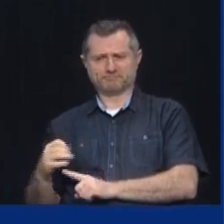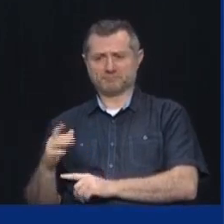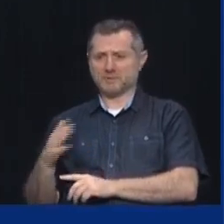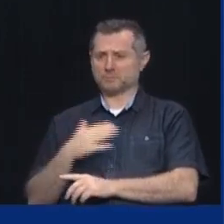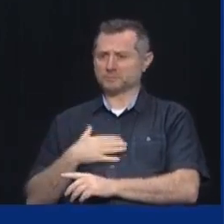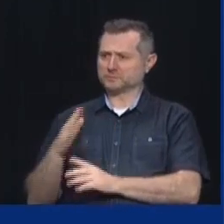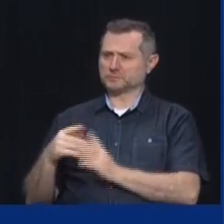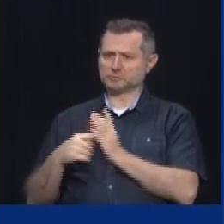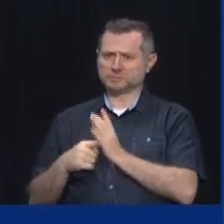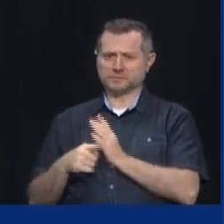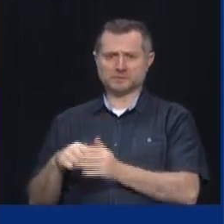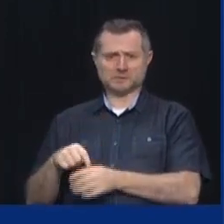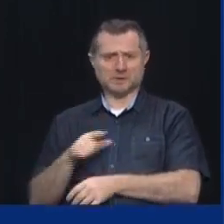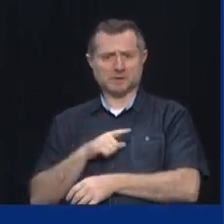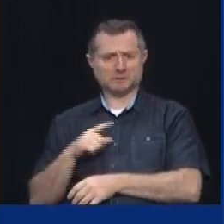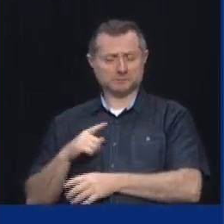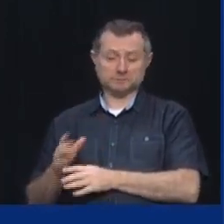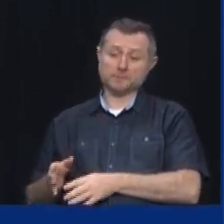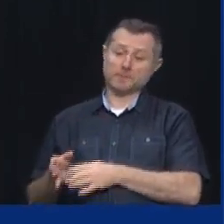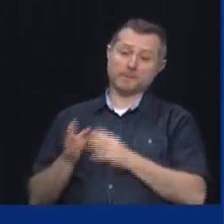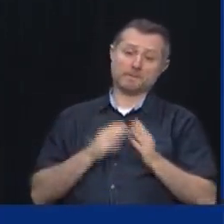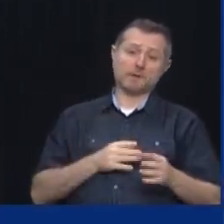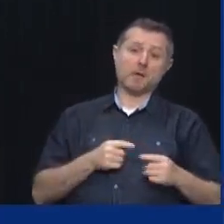COUNTRY IN THE STATE OF NEW YORK